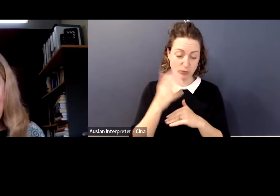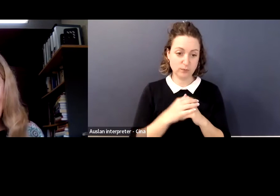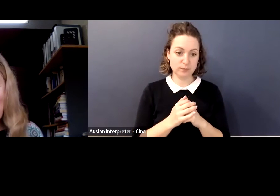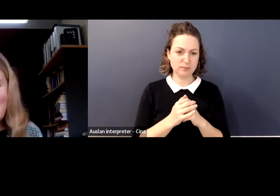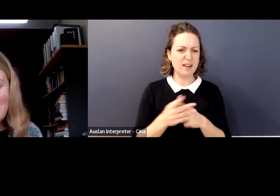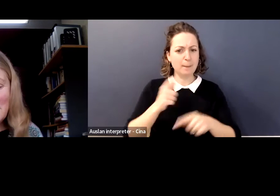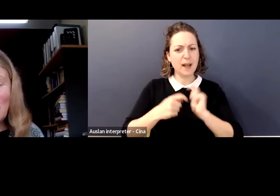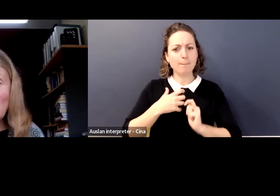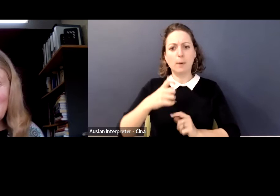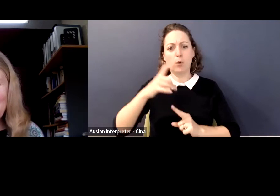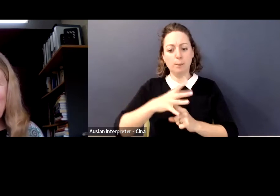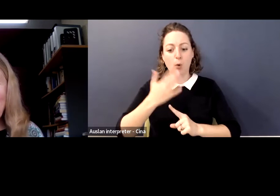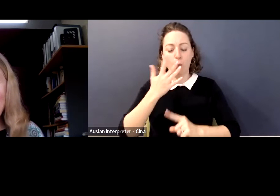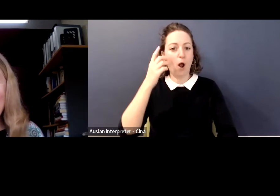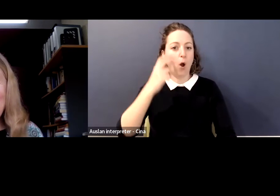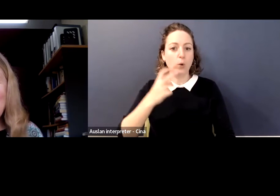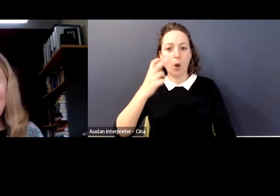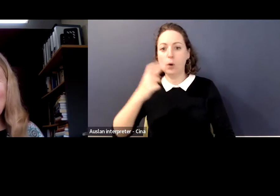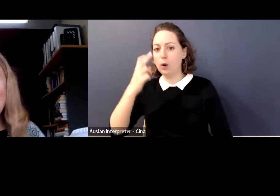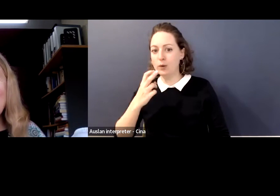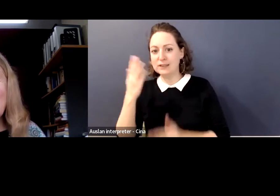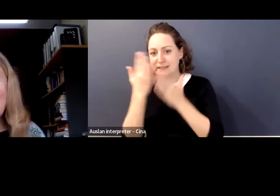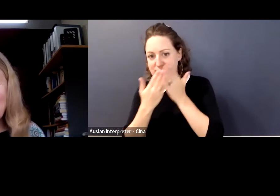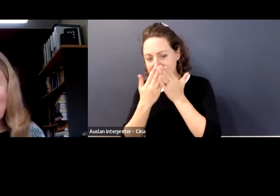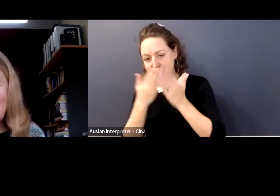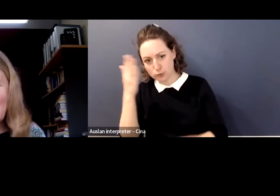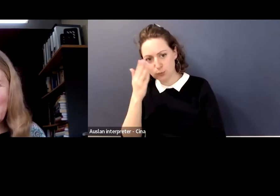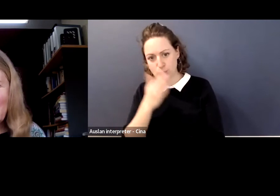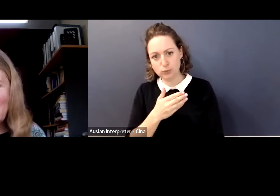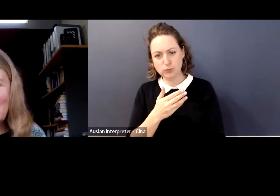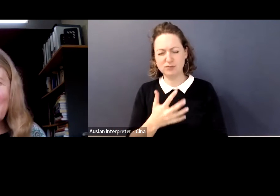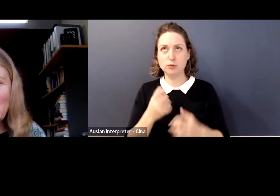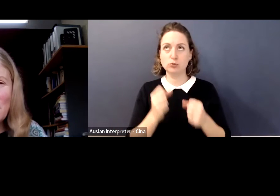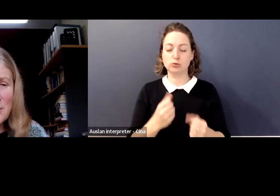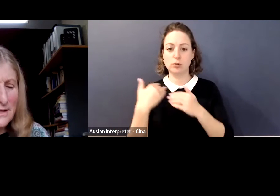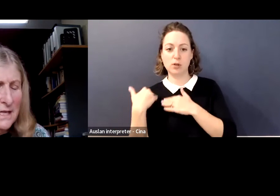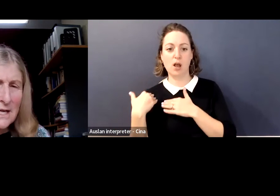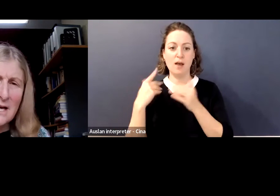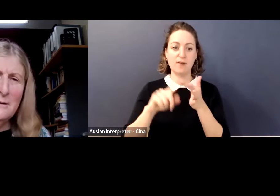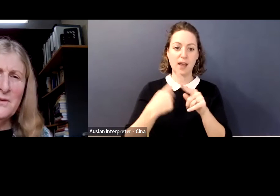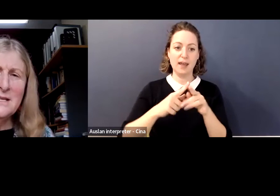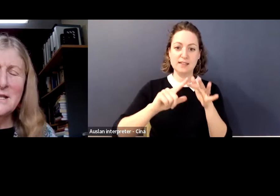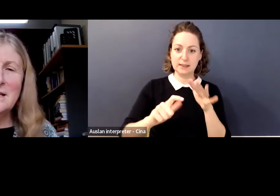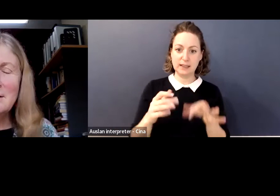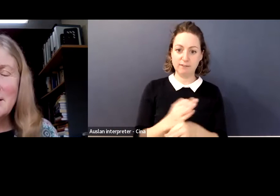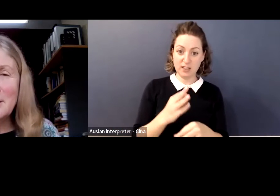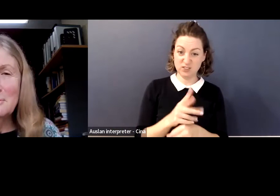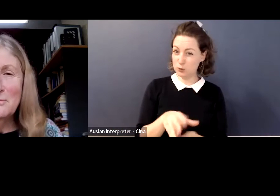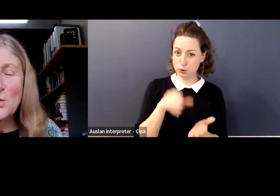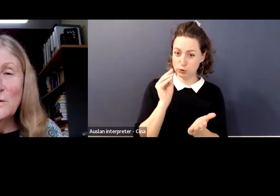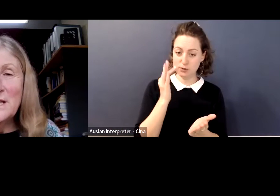as students get older. We see a huge reliance on executive functioning for students as they move